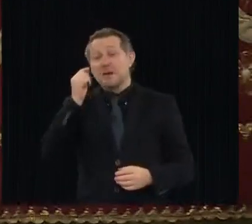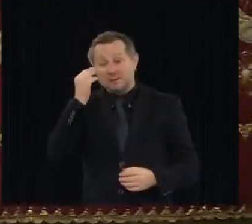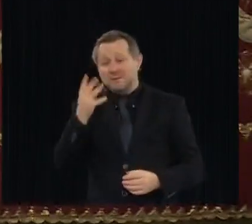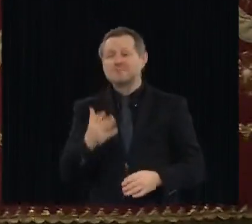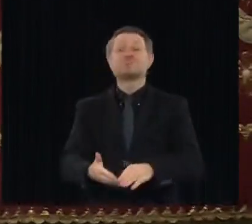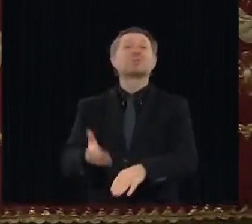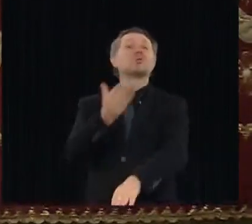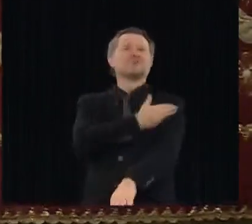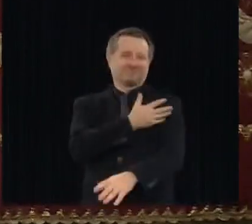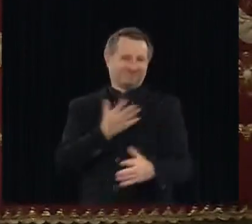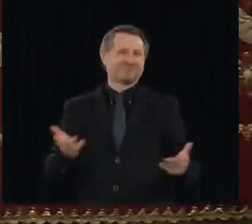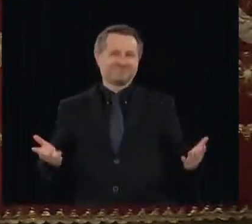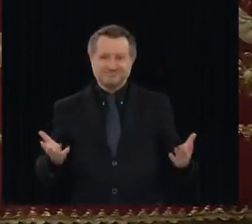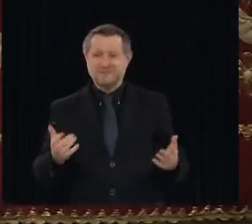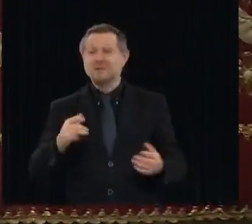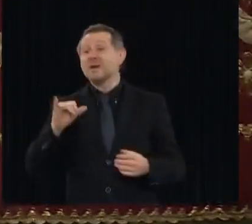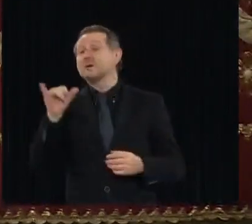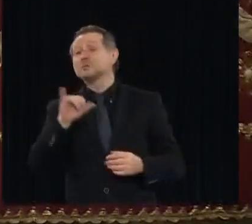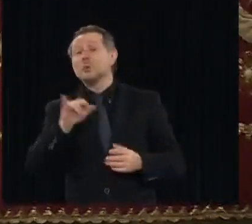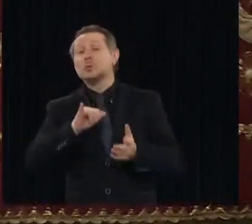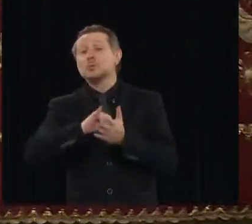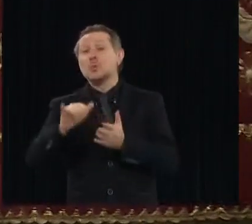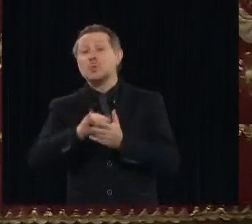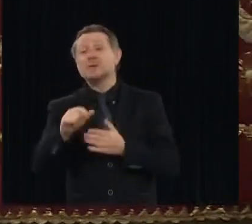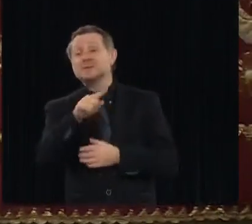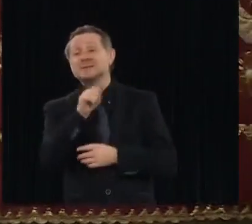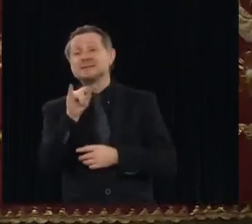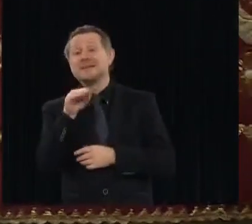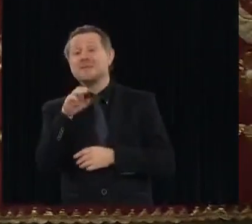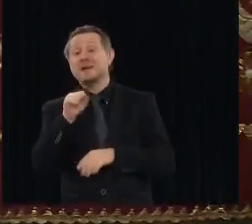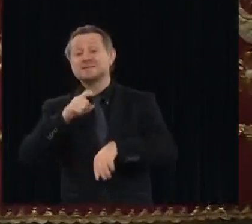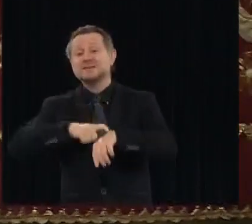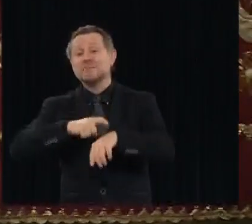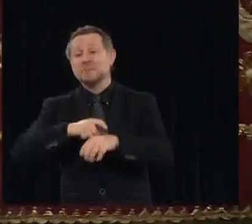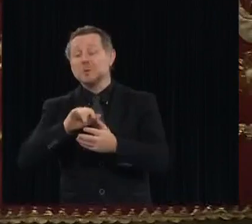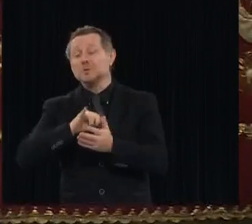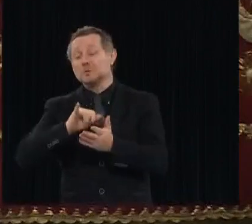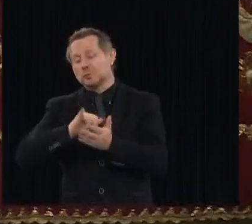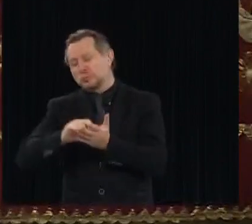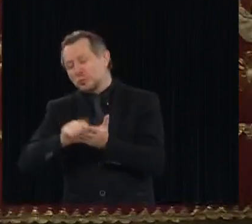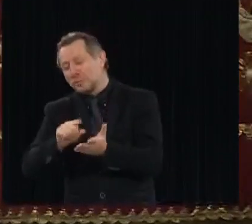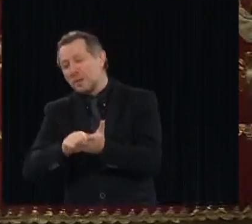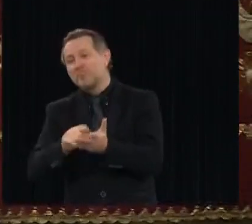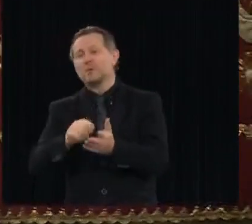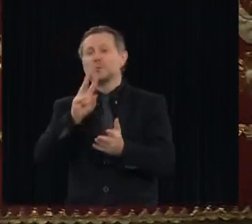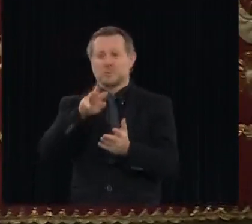THOSE UPDATES SHOULD COME IN THIS WEEK AS WELL, BUT THERE HAS BEEN TREMENDOUS PROGRESS IN THE